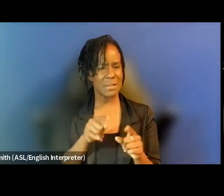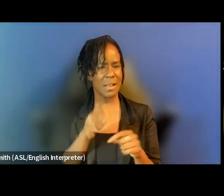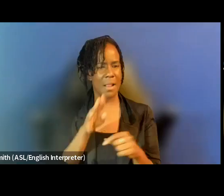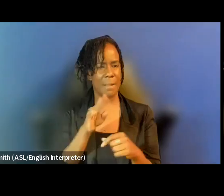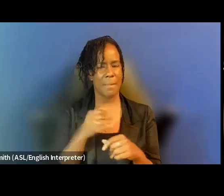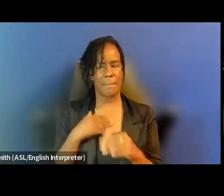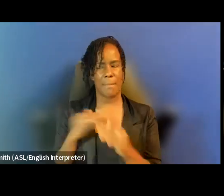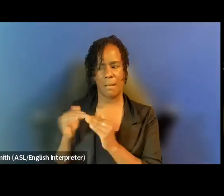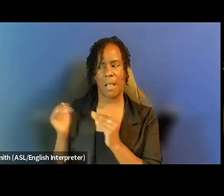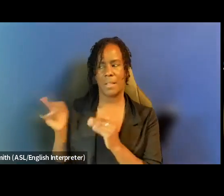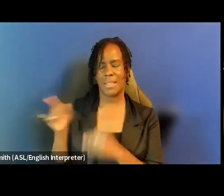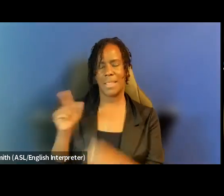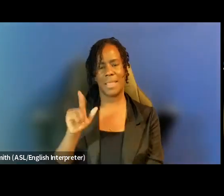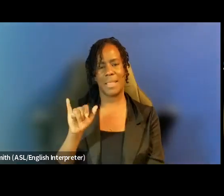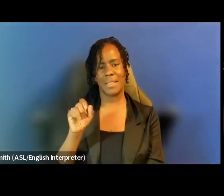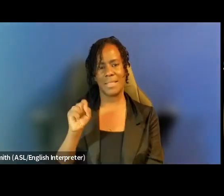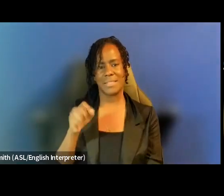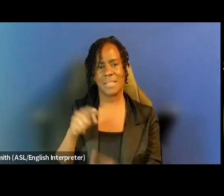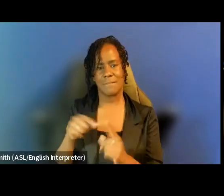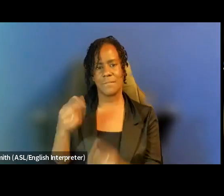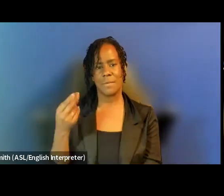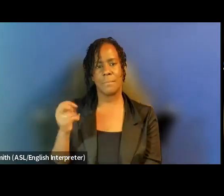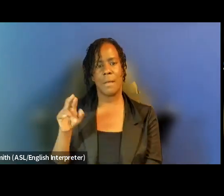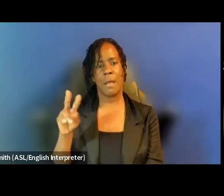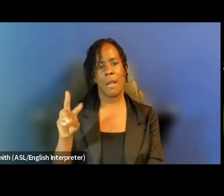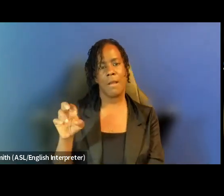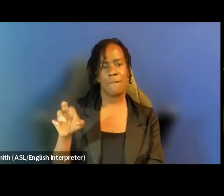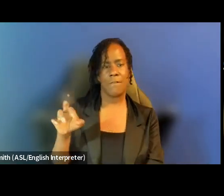practitioners were familiar or